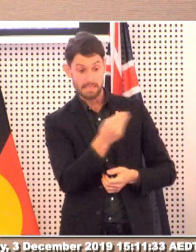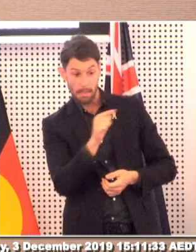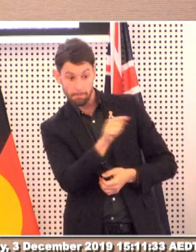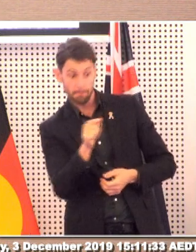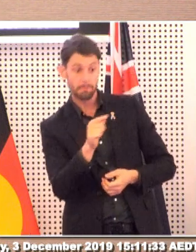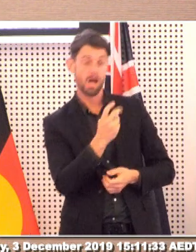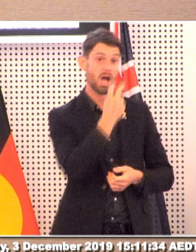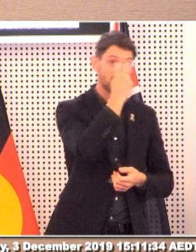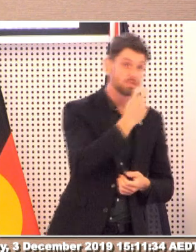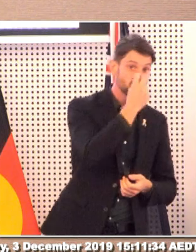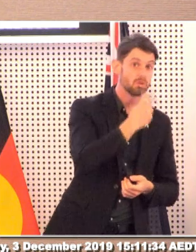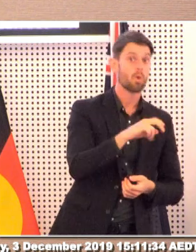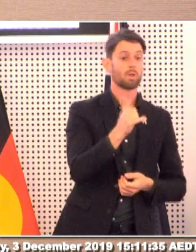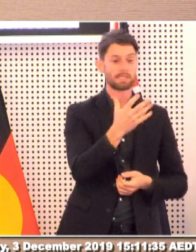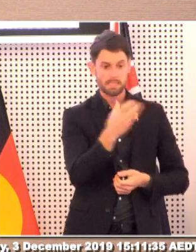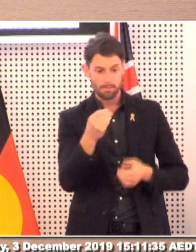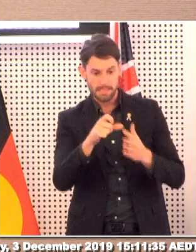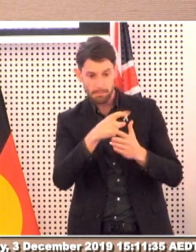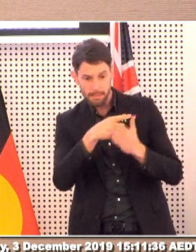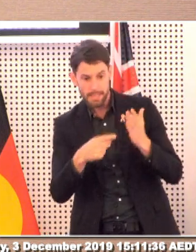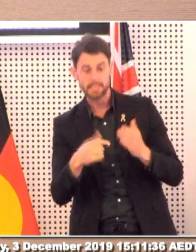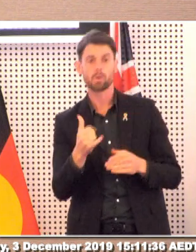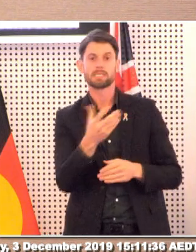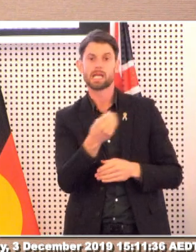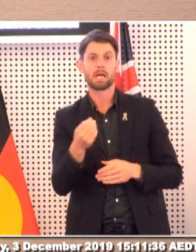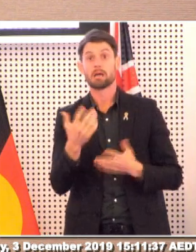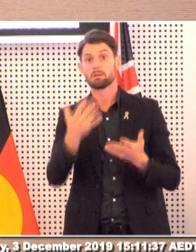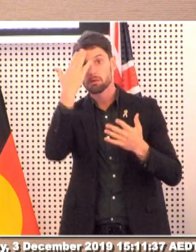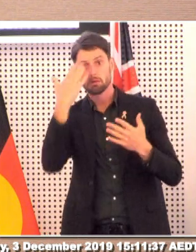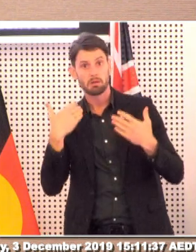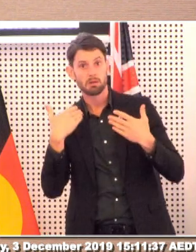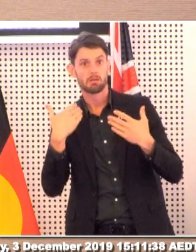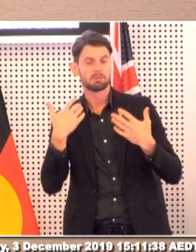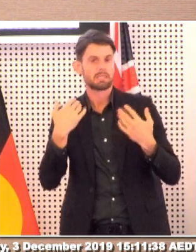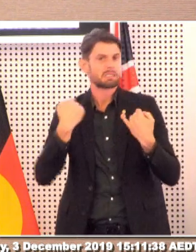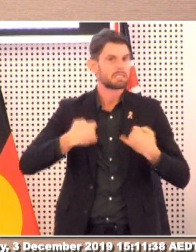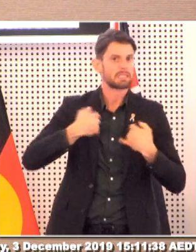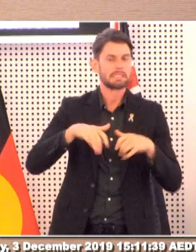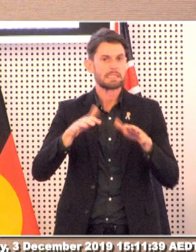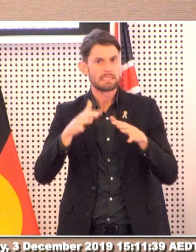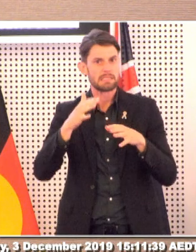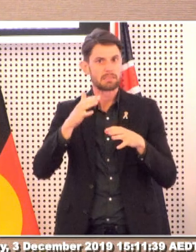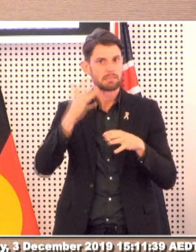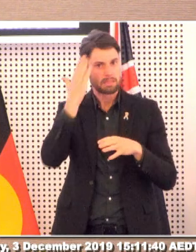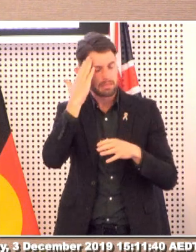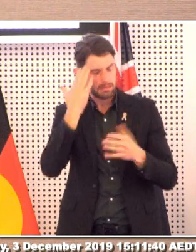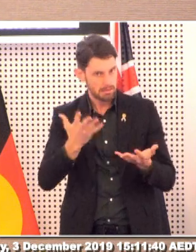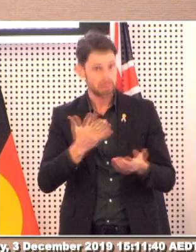the majority will have some form of mental health issue. We’re starting to see some of these providers now just lease houses in the